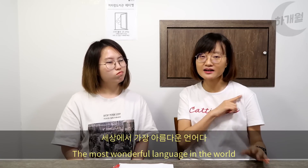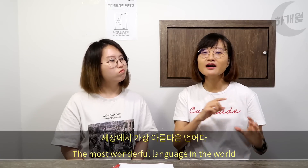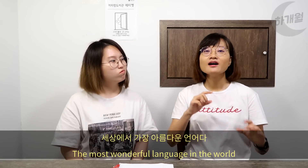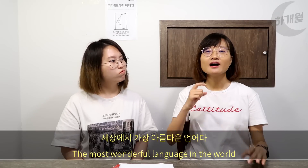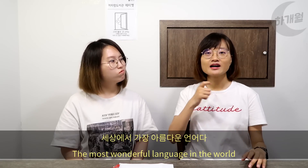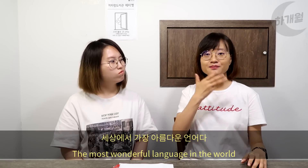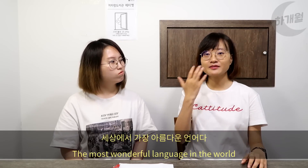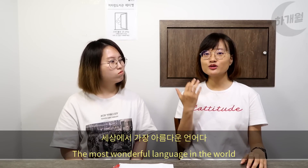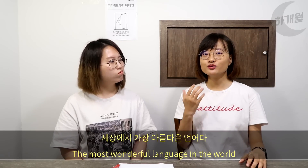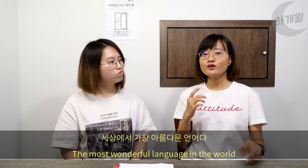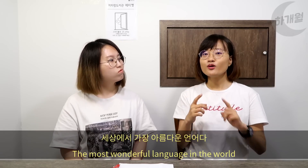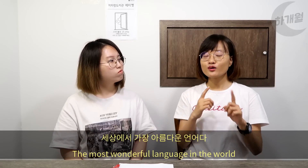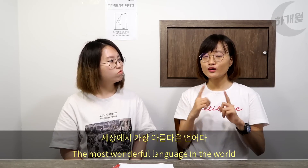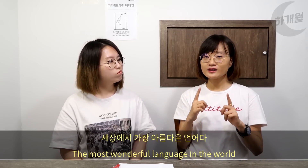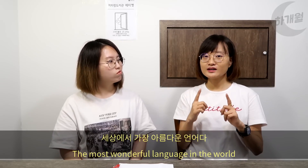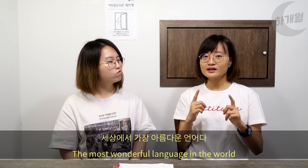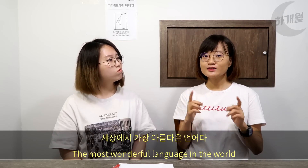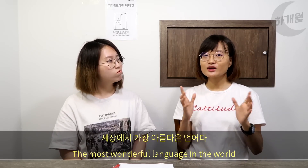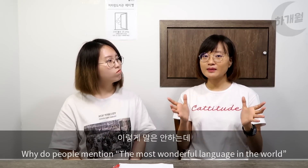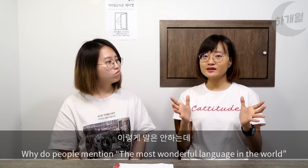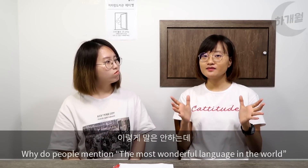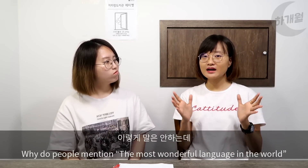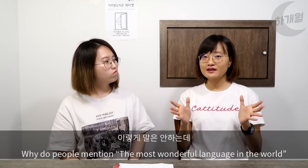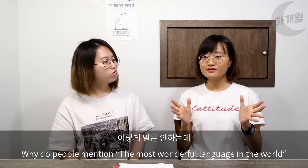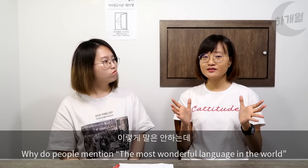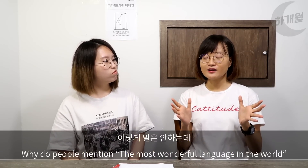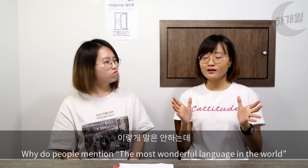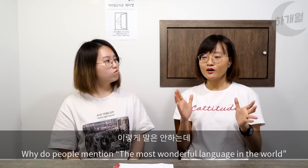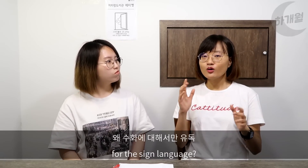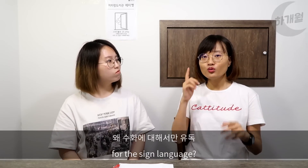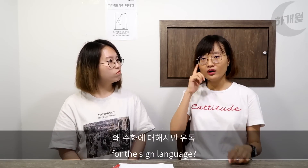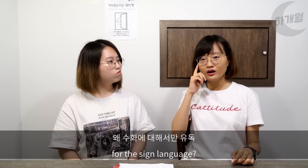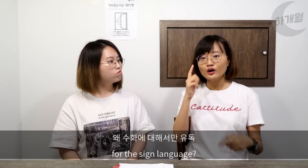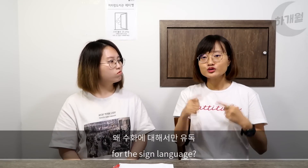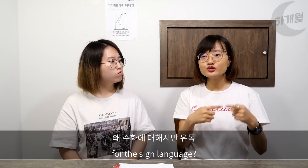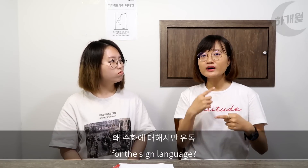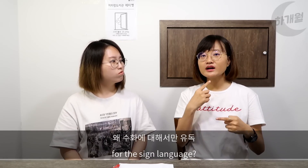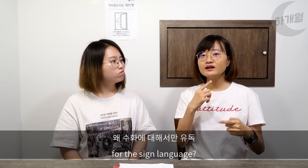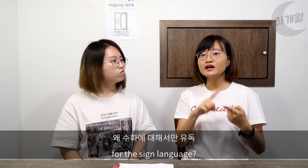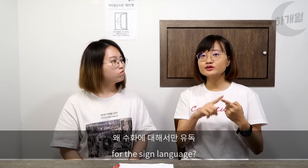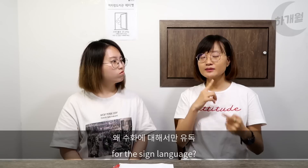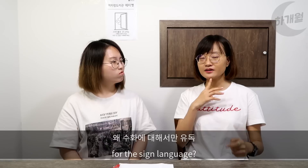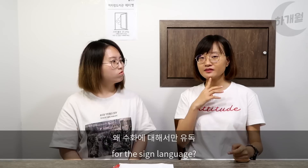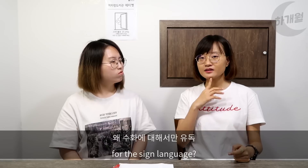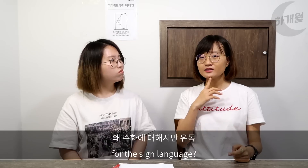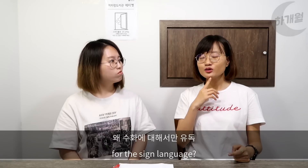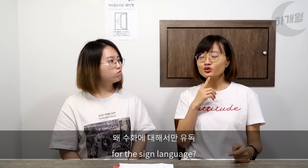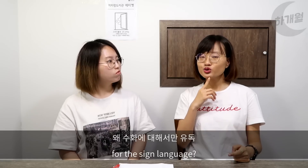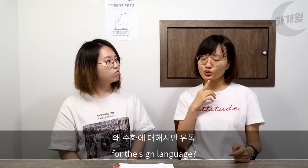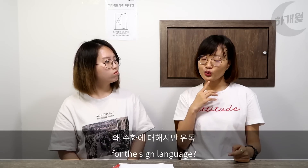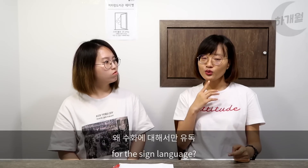Why do people mention “The most wonderful language in the world” for the sign language?